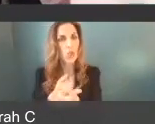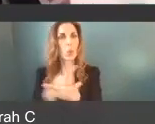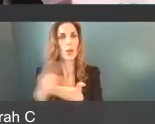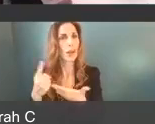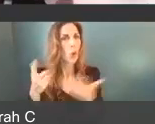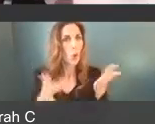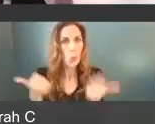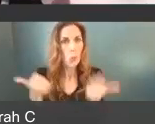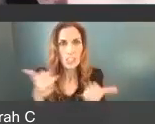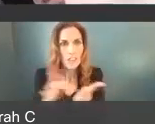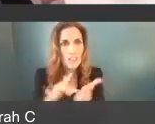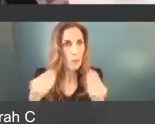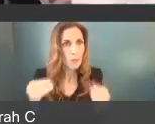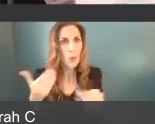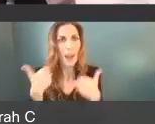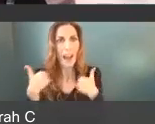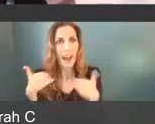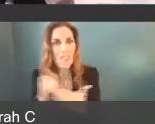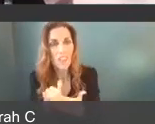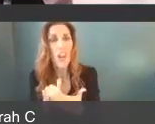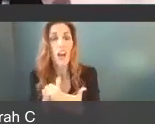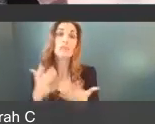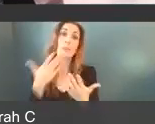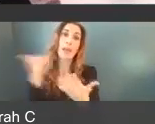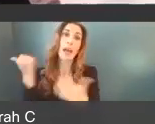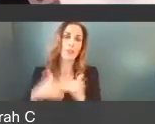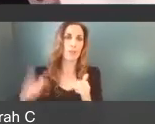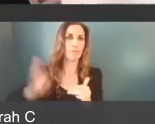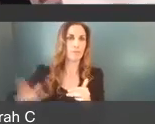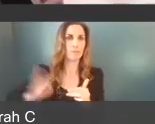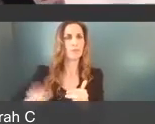could before. So I want to thank them for that, it was certainly something that we've been asking for.